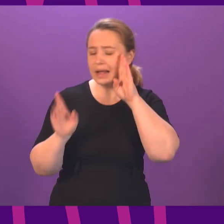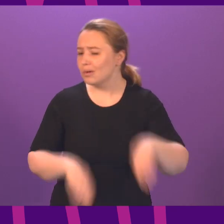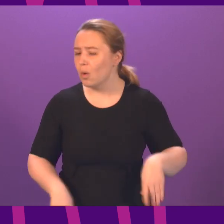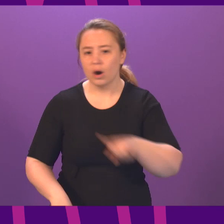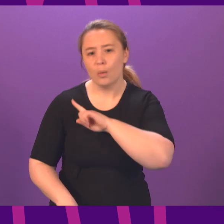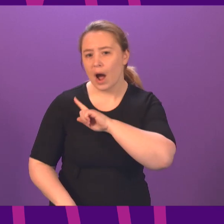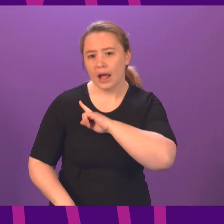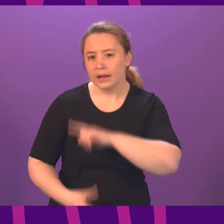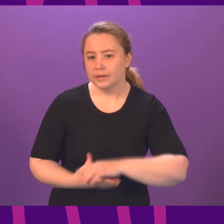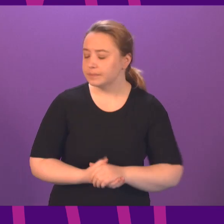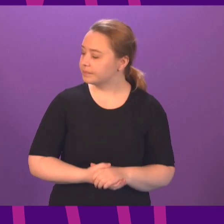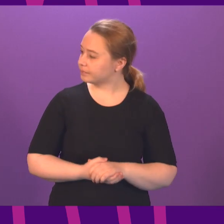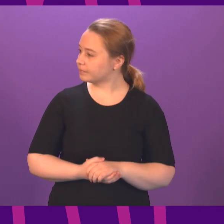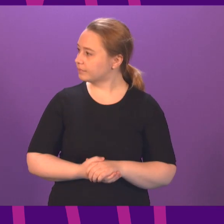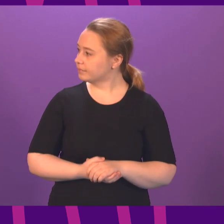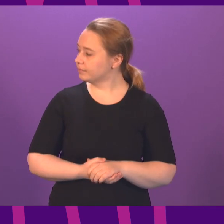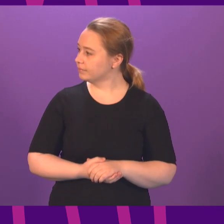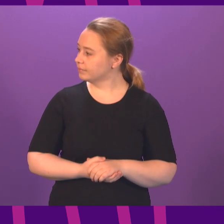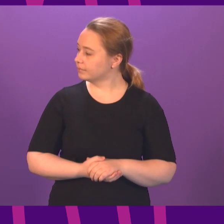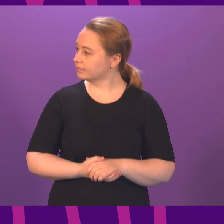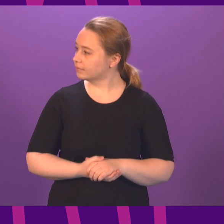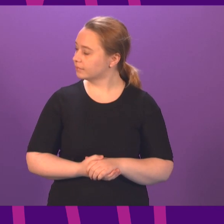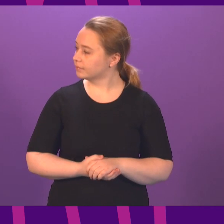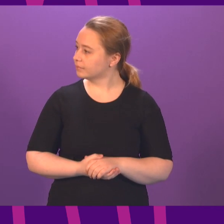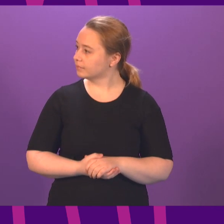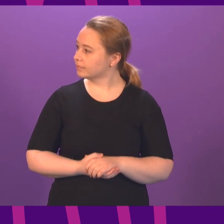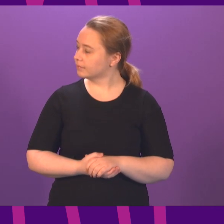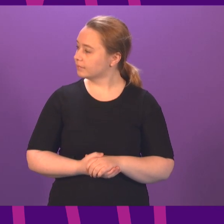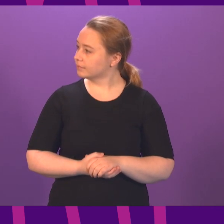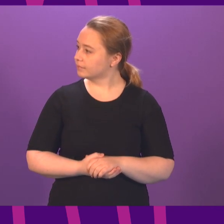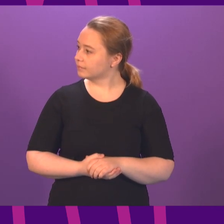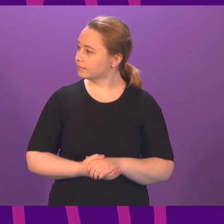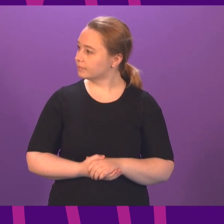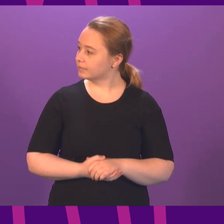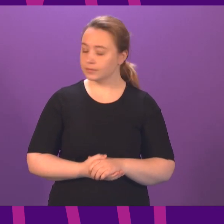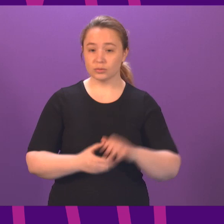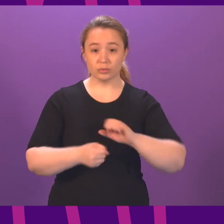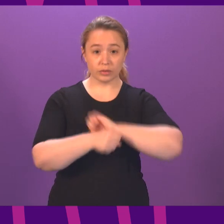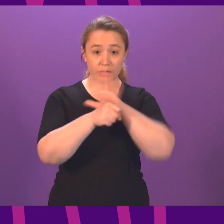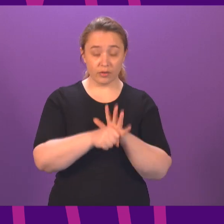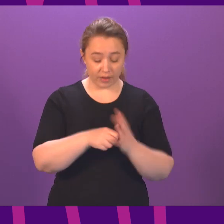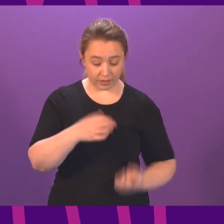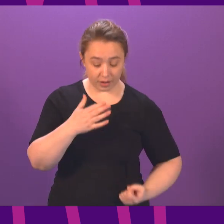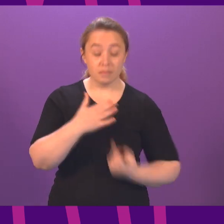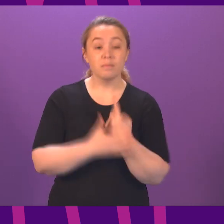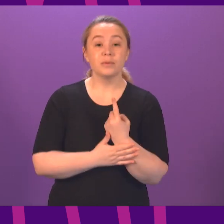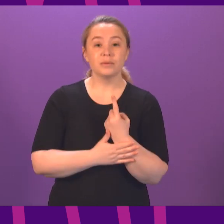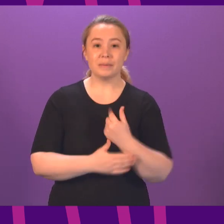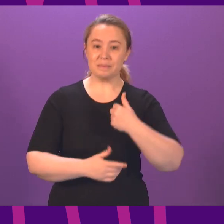The First Minister: First, I have not, in any way, hidden or tried